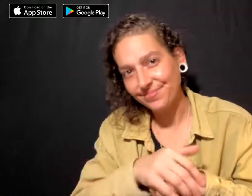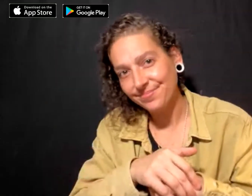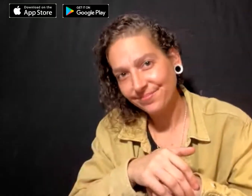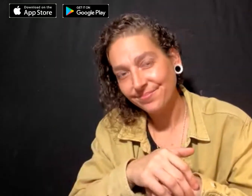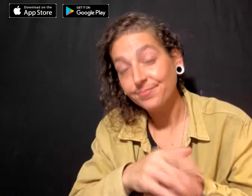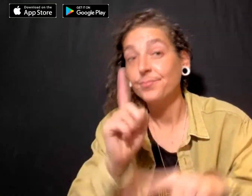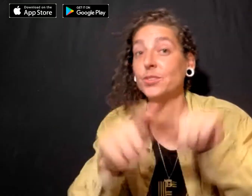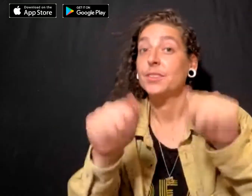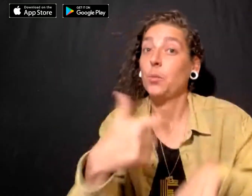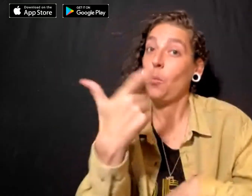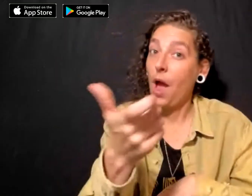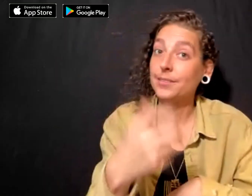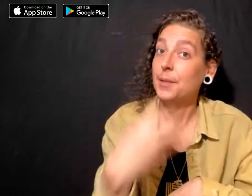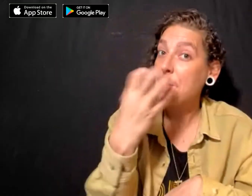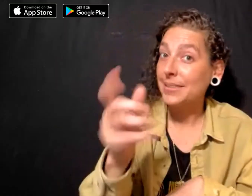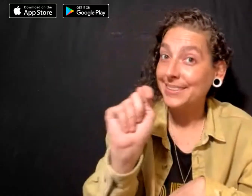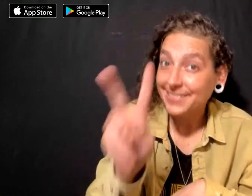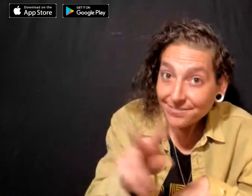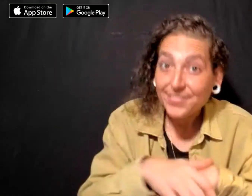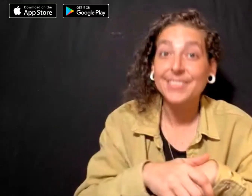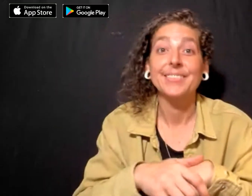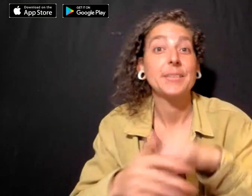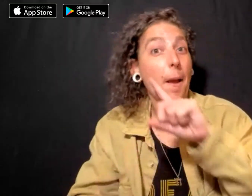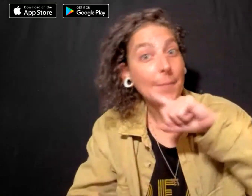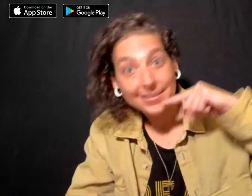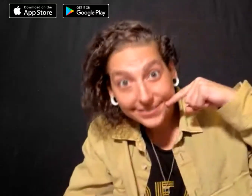also watch on Apple TV Amazon and rookie